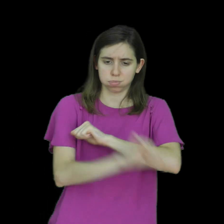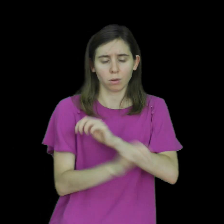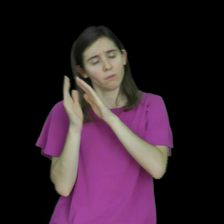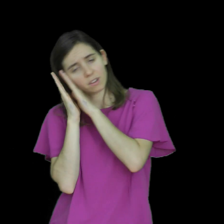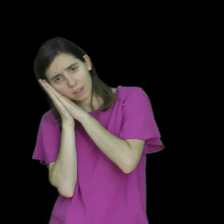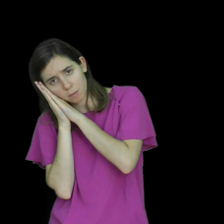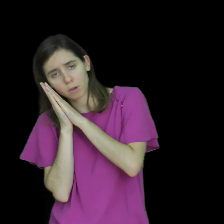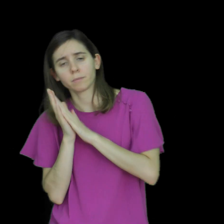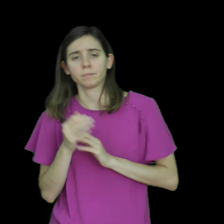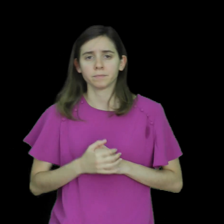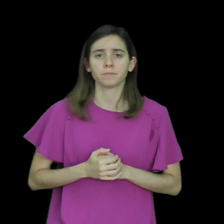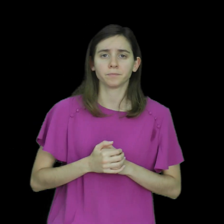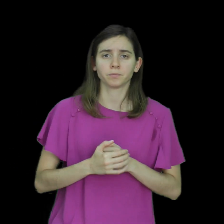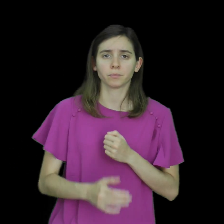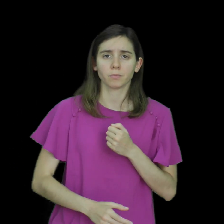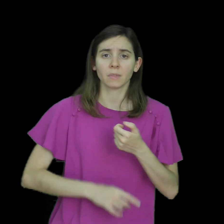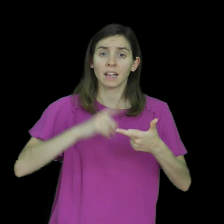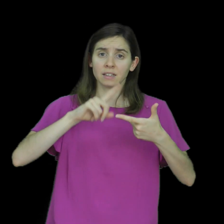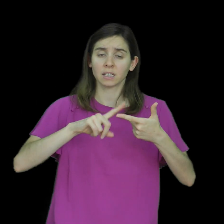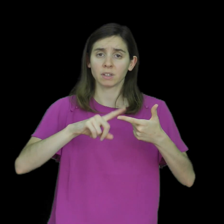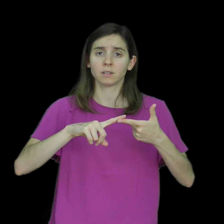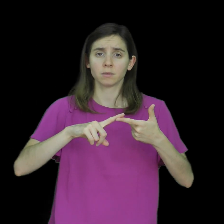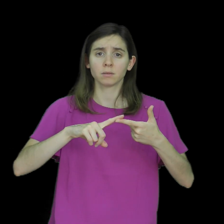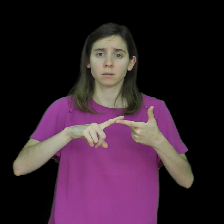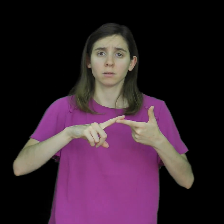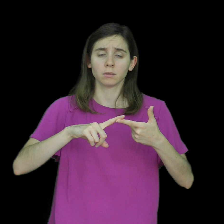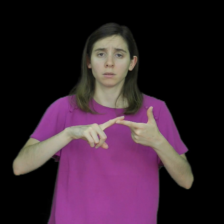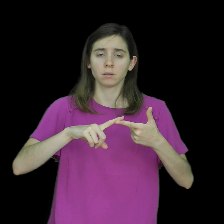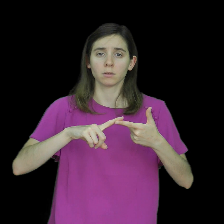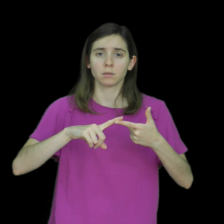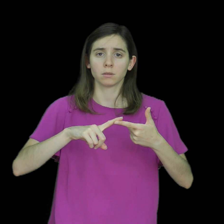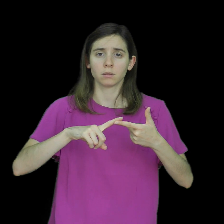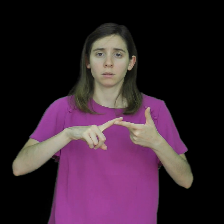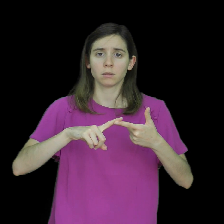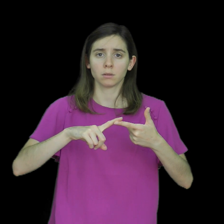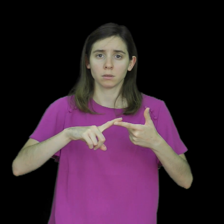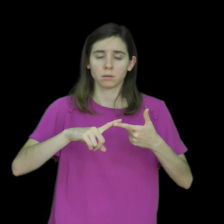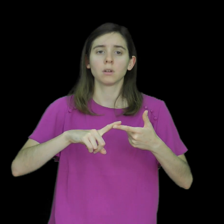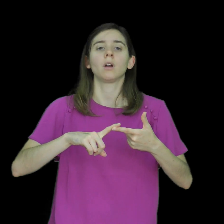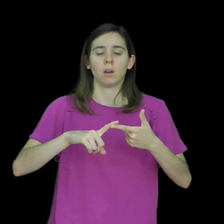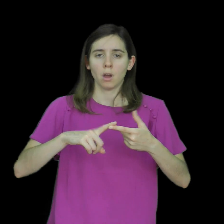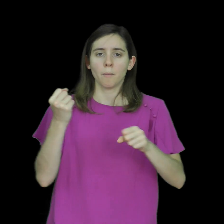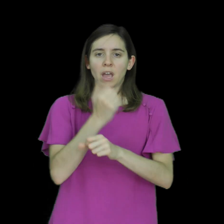and fatigue. 7. Optimise your sleep environment.